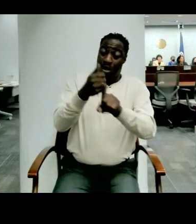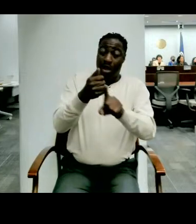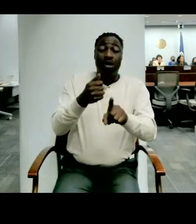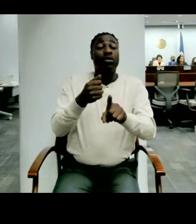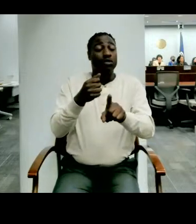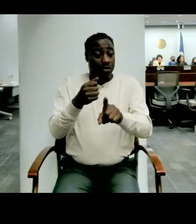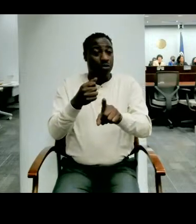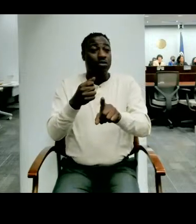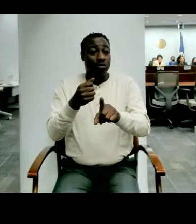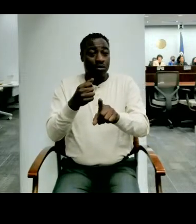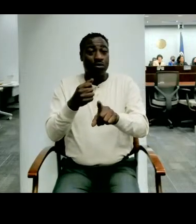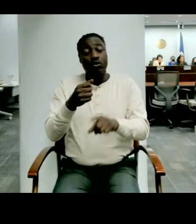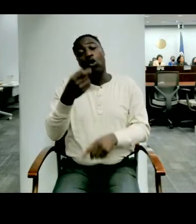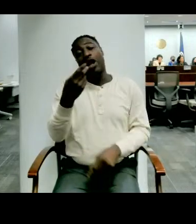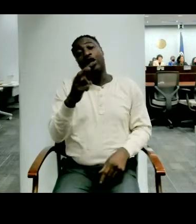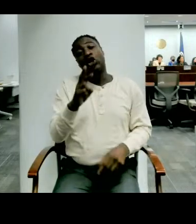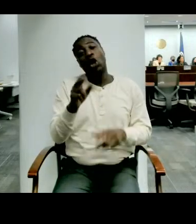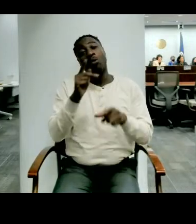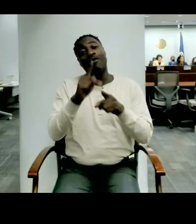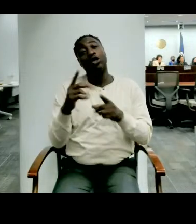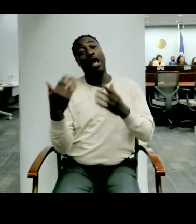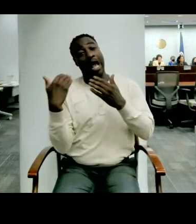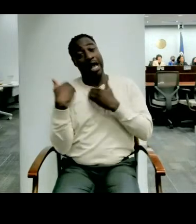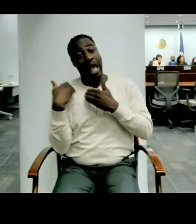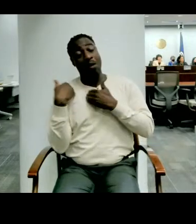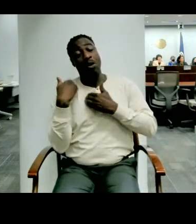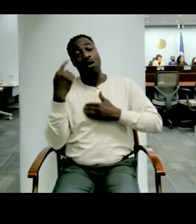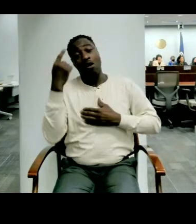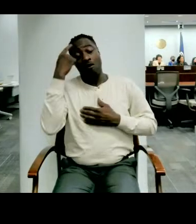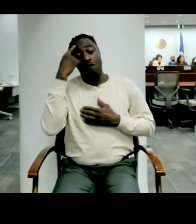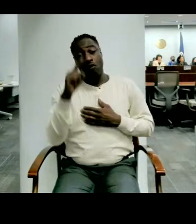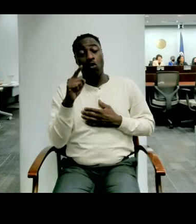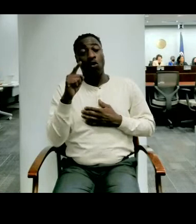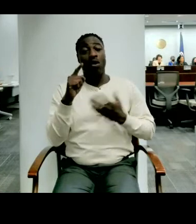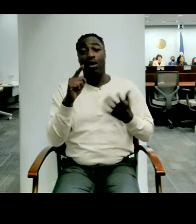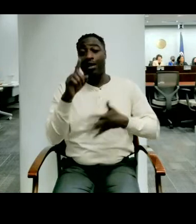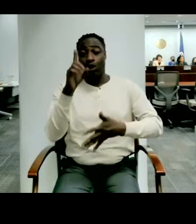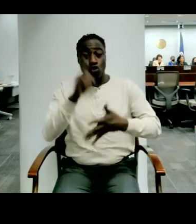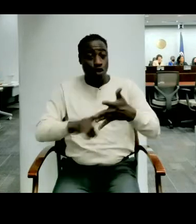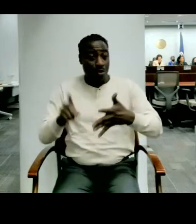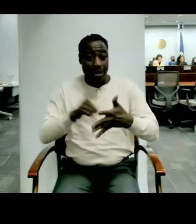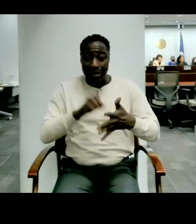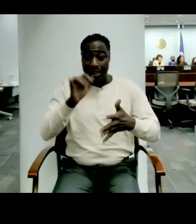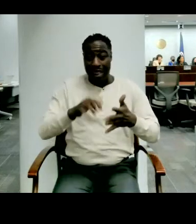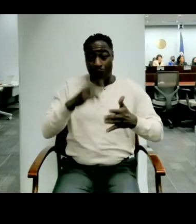employers, the HR professional, accountable for discrimination that results as a result